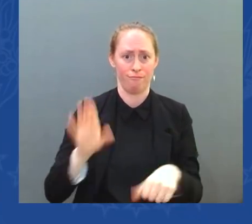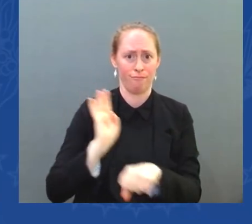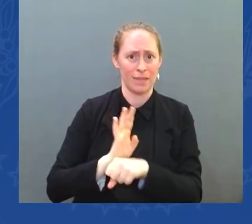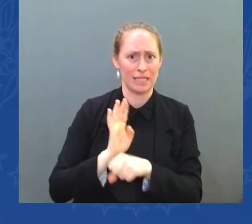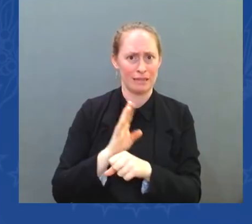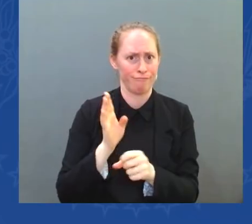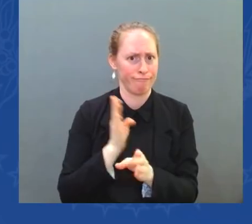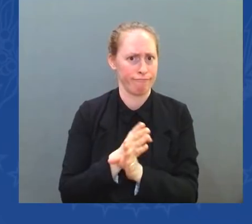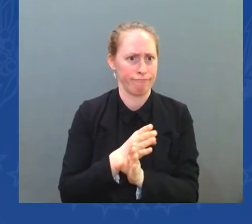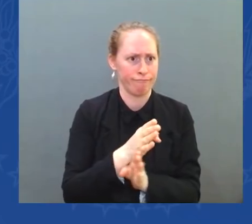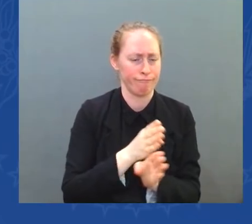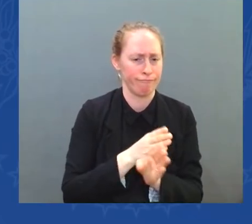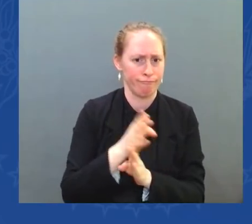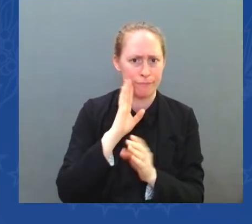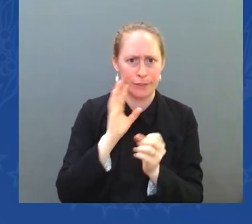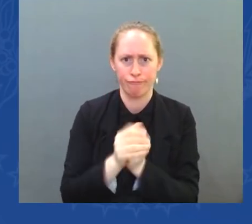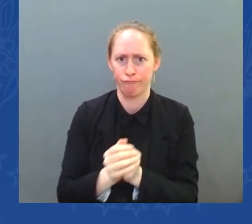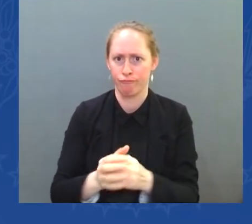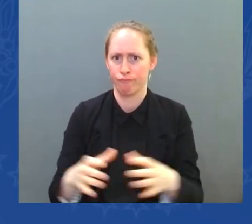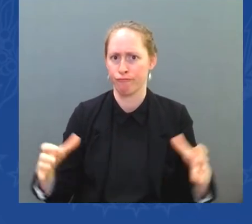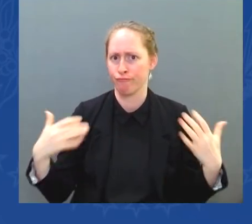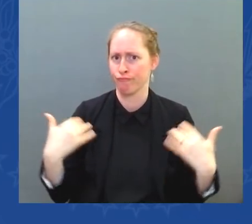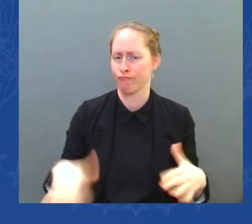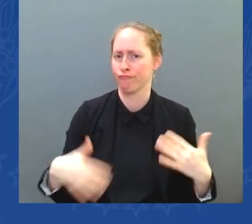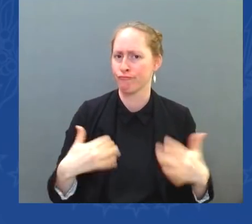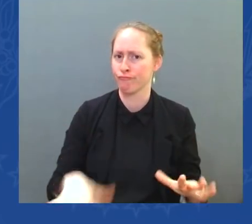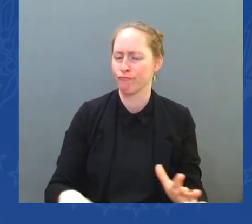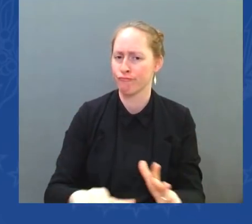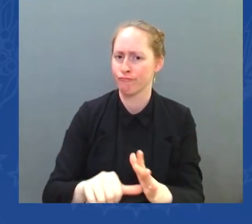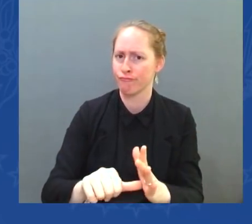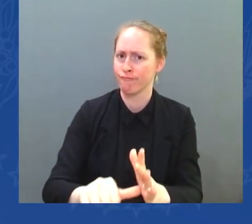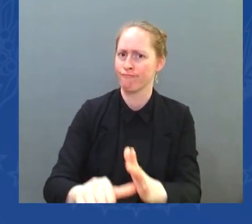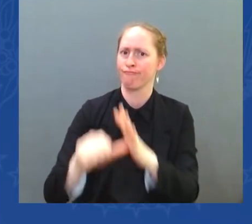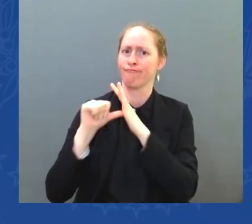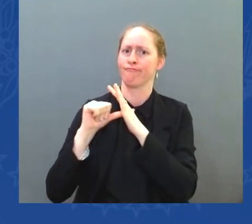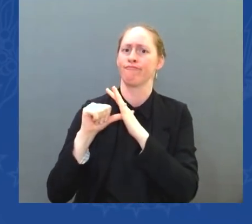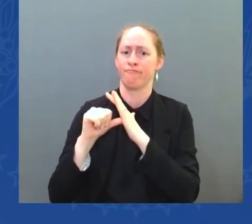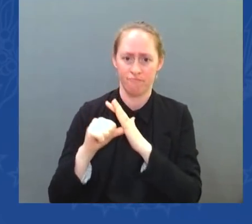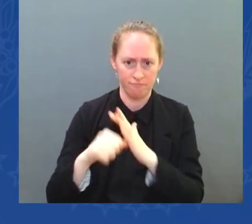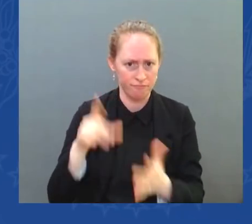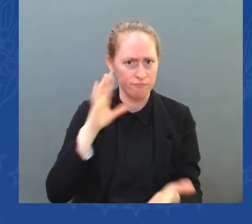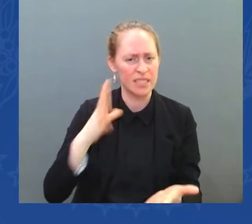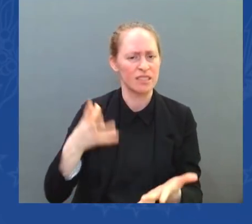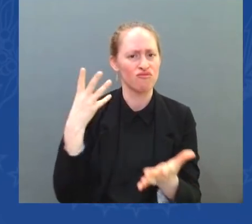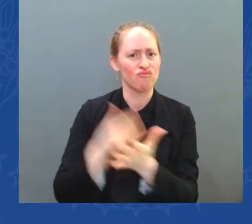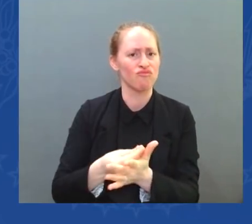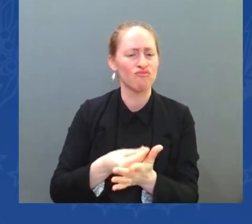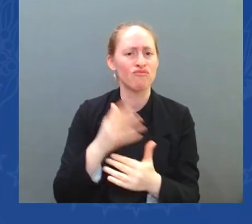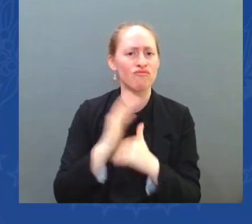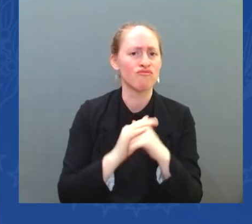And a lot of paychecks -- and good, decent paychecks. Third, it reduces our reliance on foreign oil.